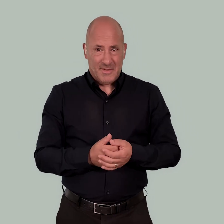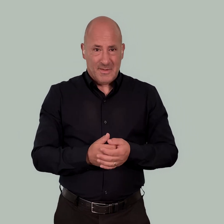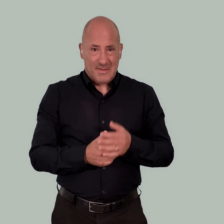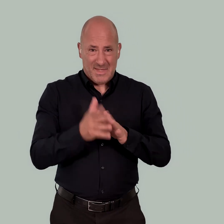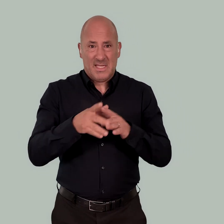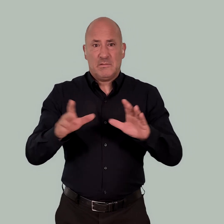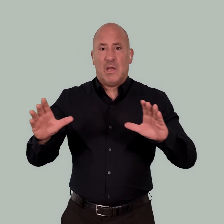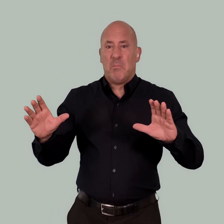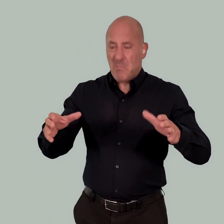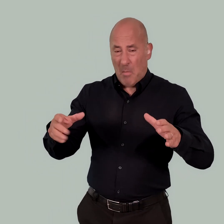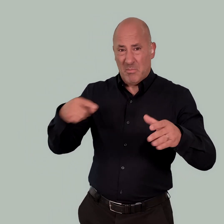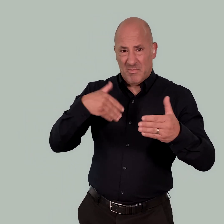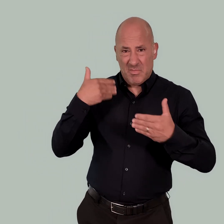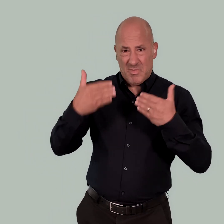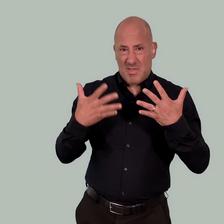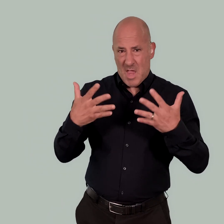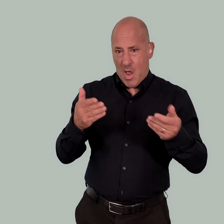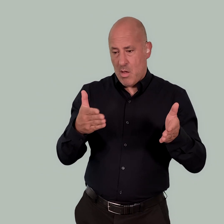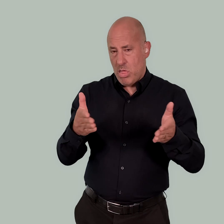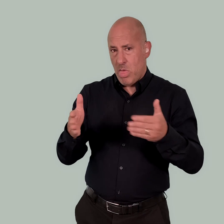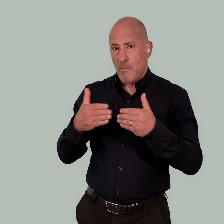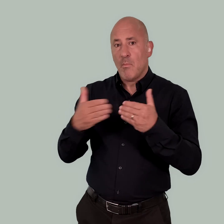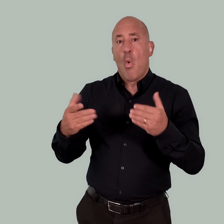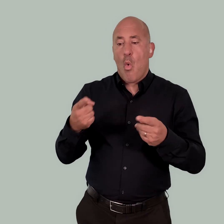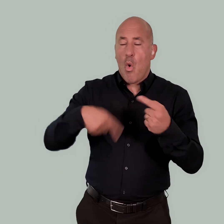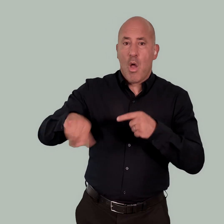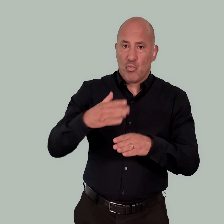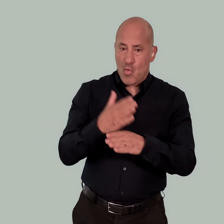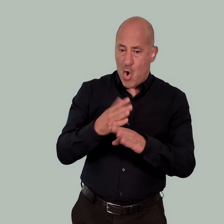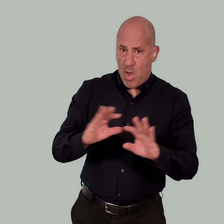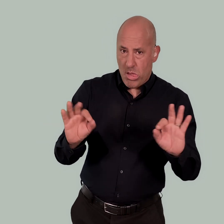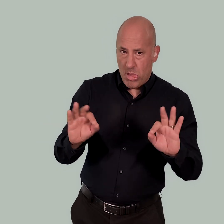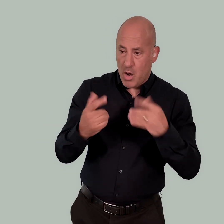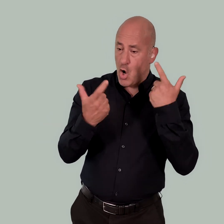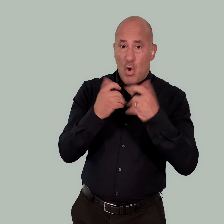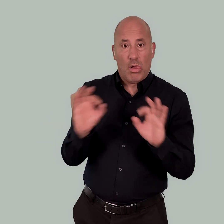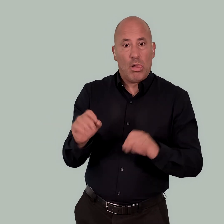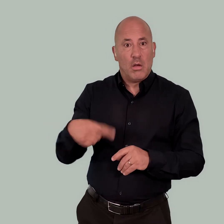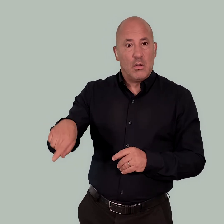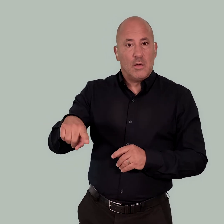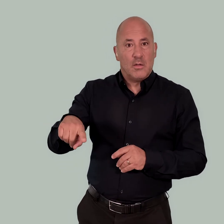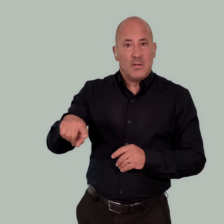The composition of the cohort has shifted towards economic inactivity.